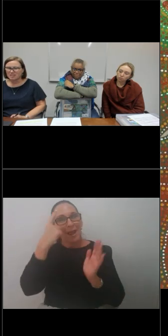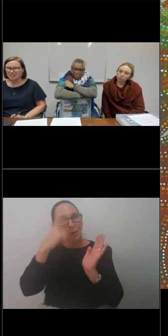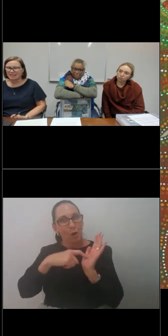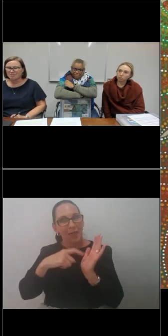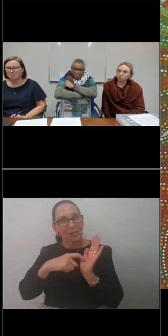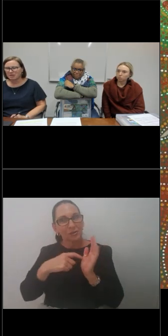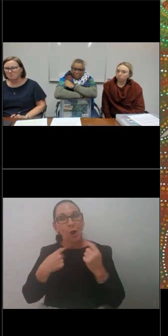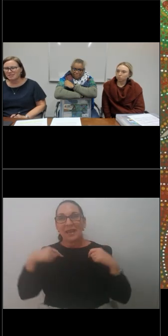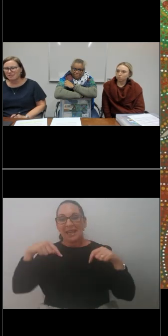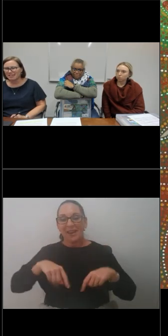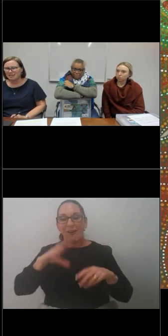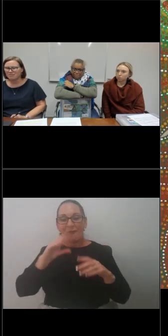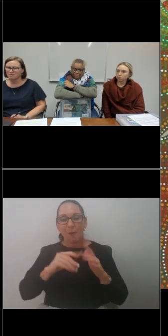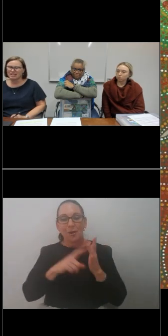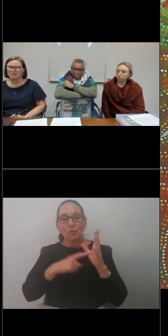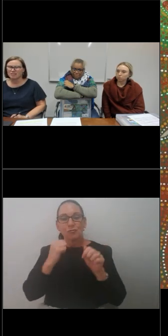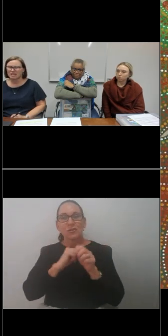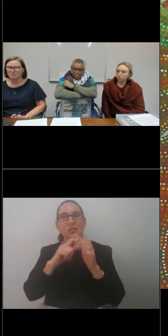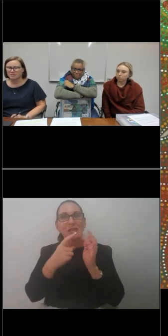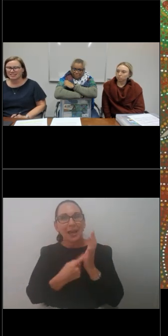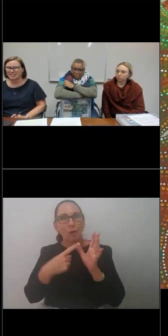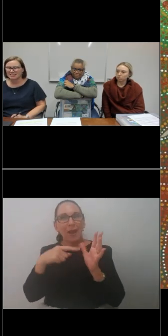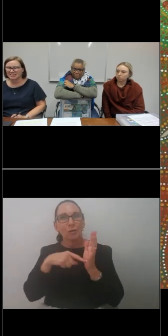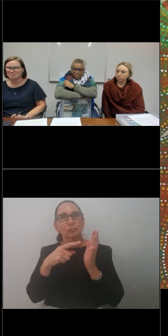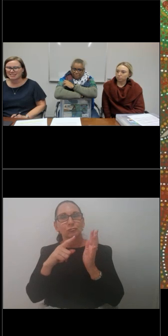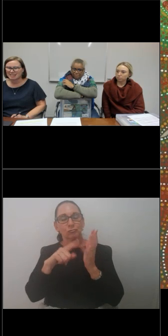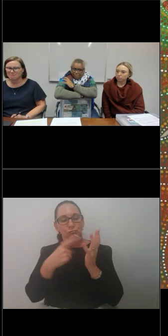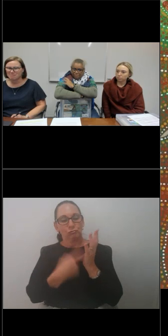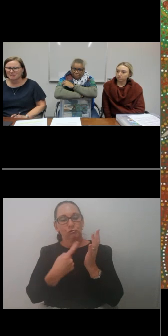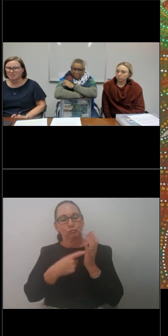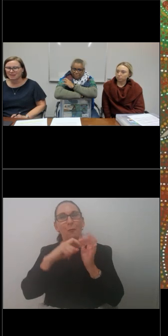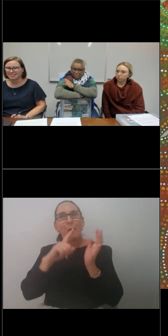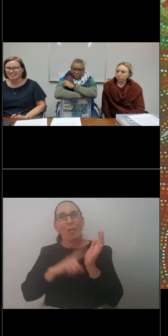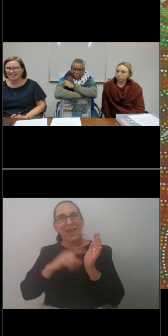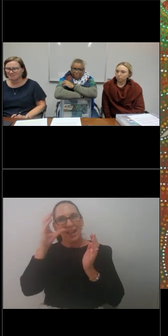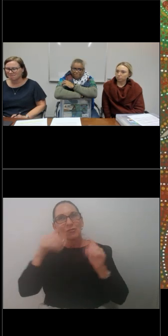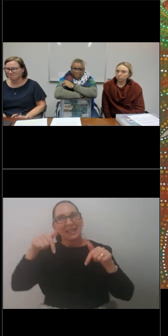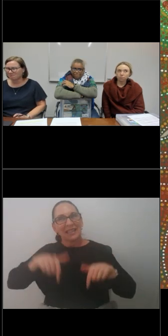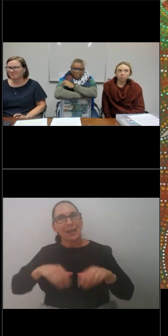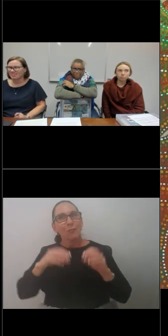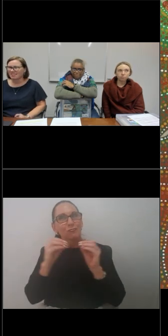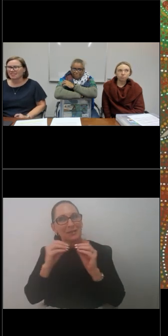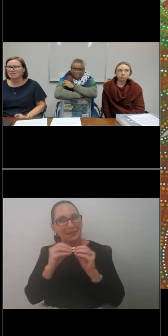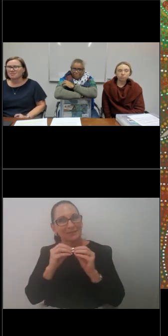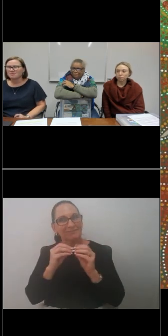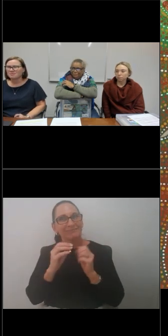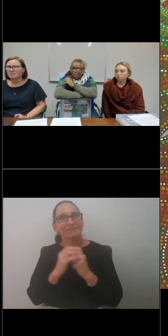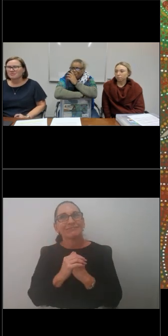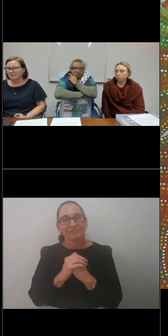in um Brisbane and I acknowledge our First Nation's um staff members on the panel today